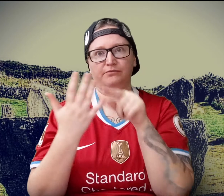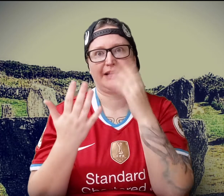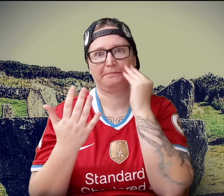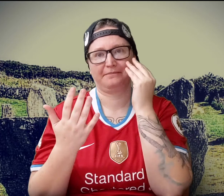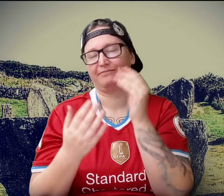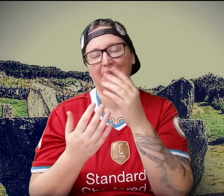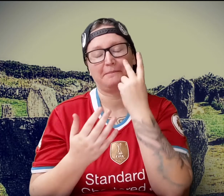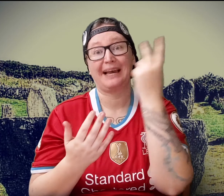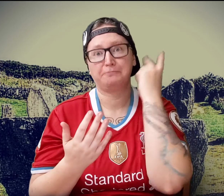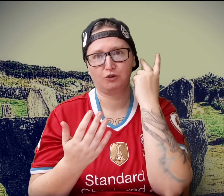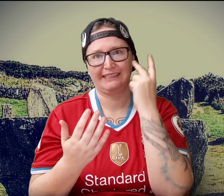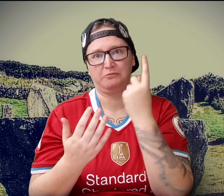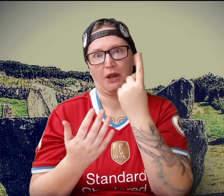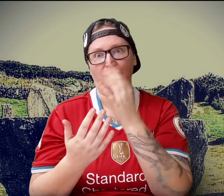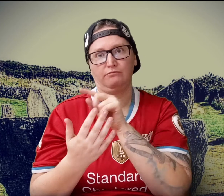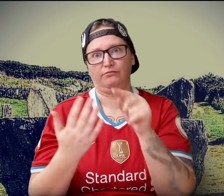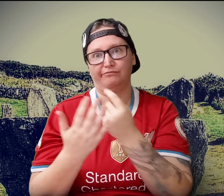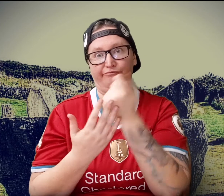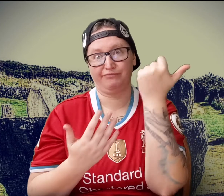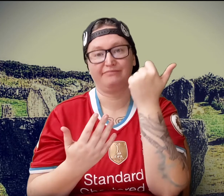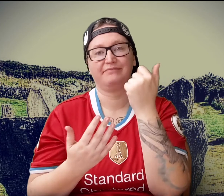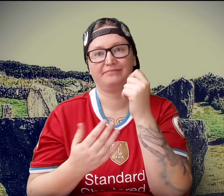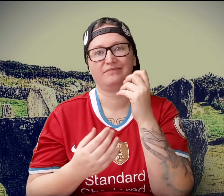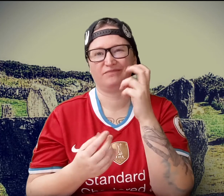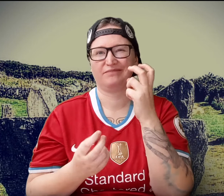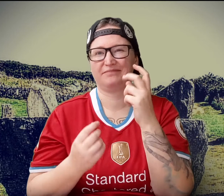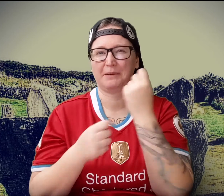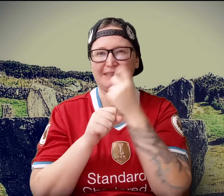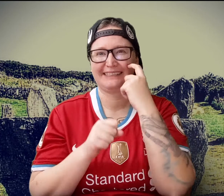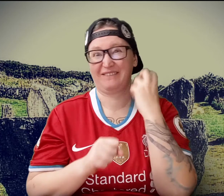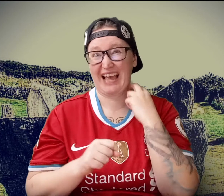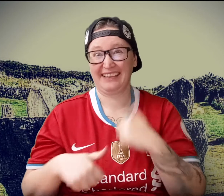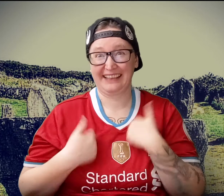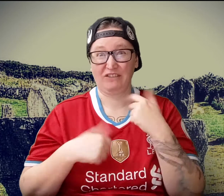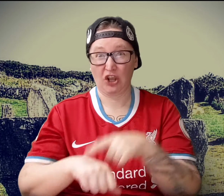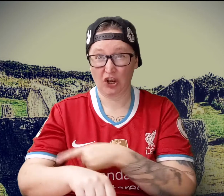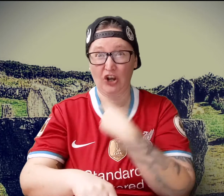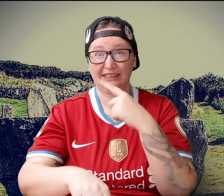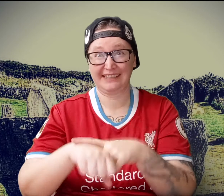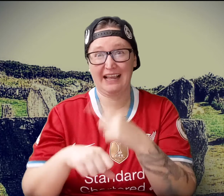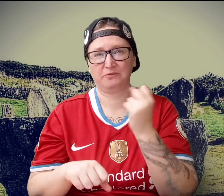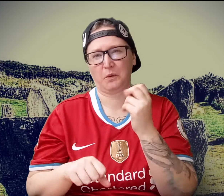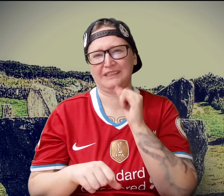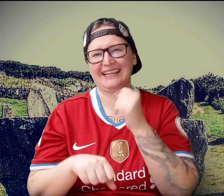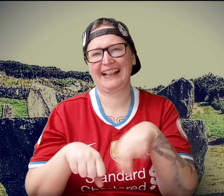delete one of the other memories to then replace it so kind of makes sense a vampire lived a really